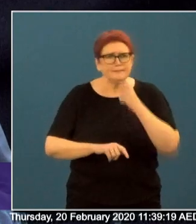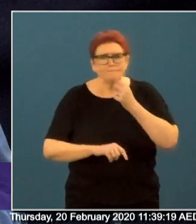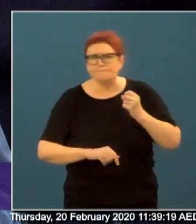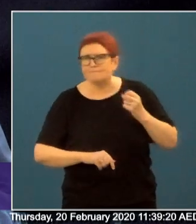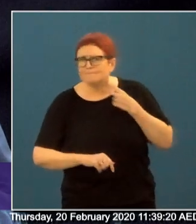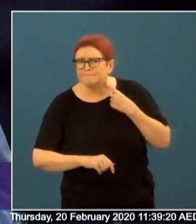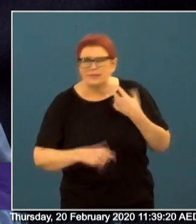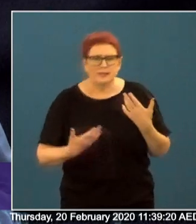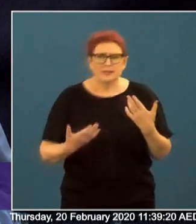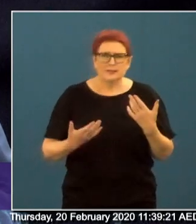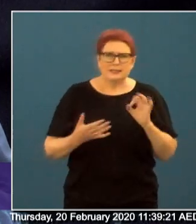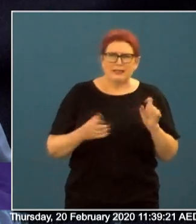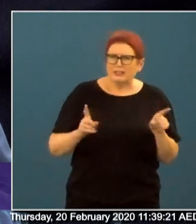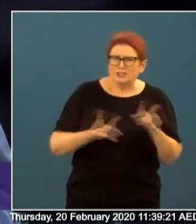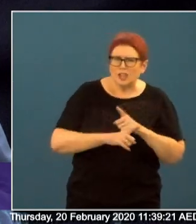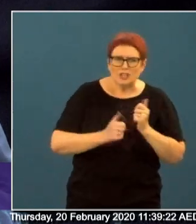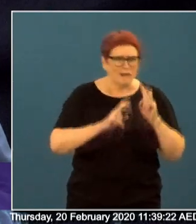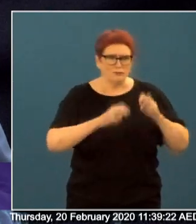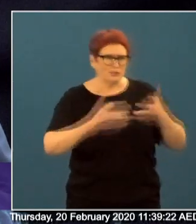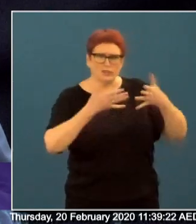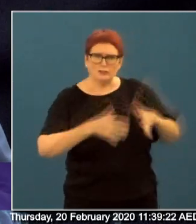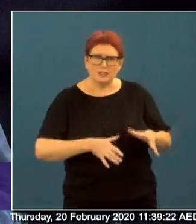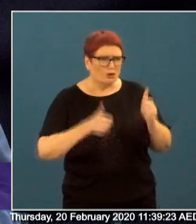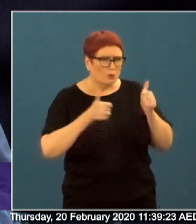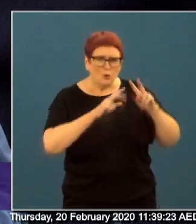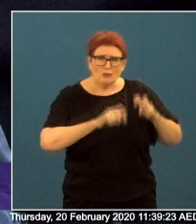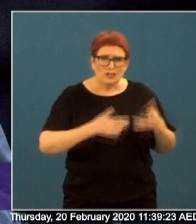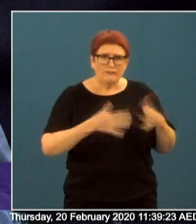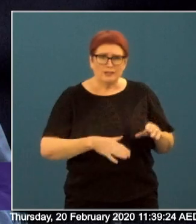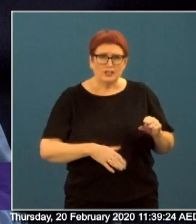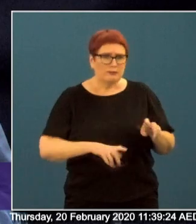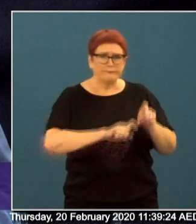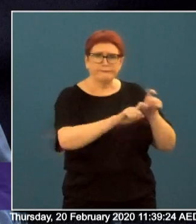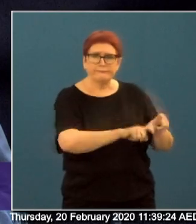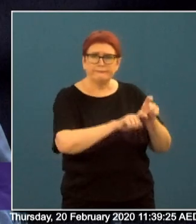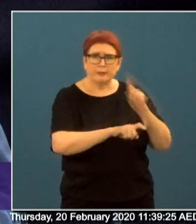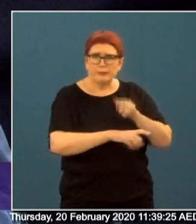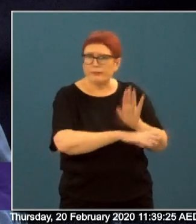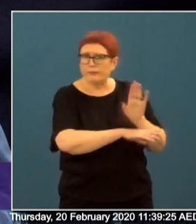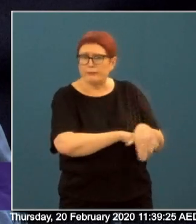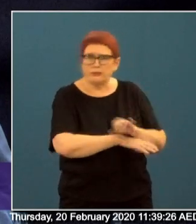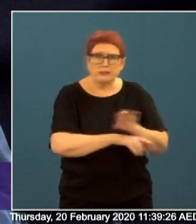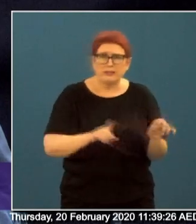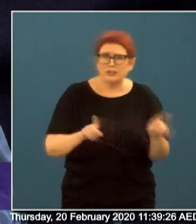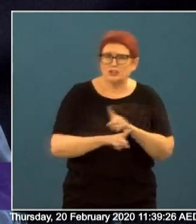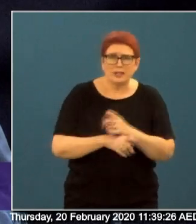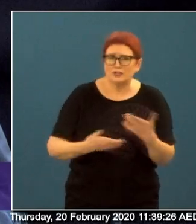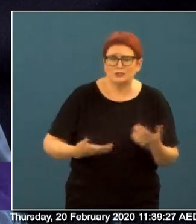her paper but many others that also document the poor health trajectories of people with intellectual disability.